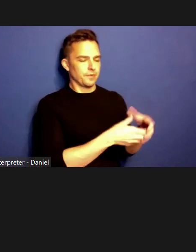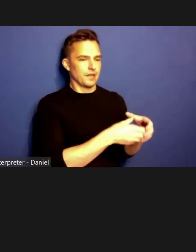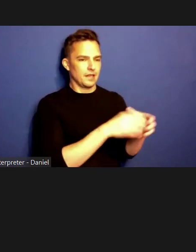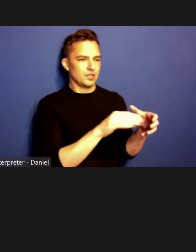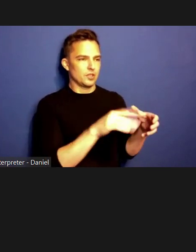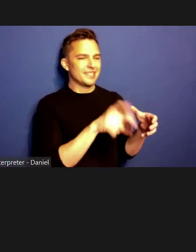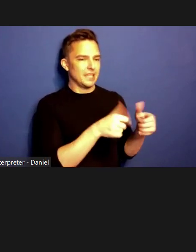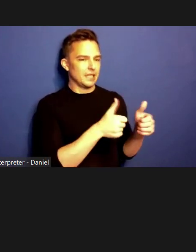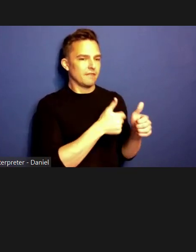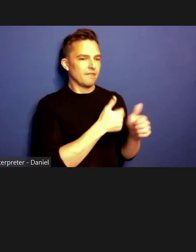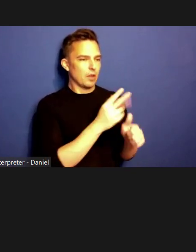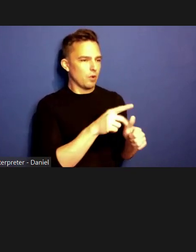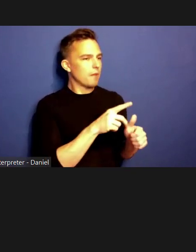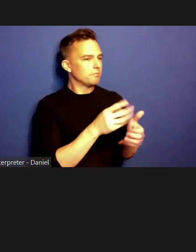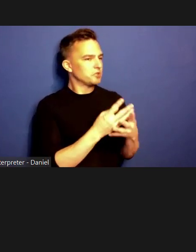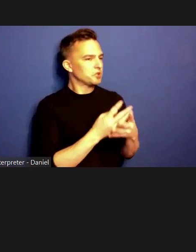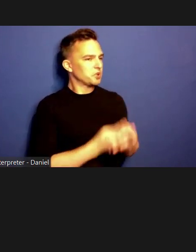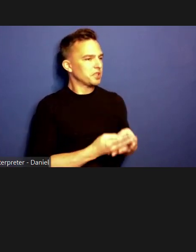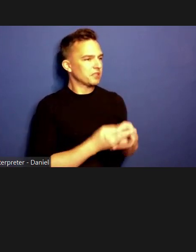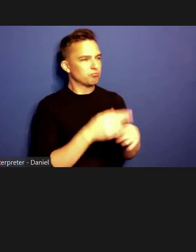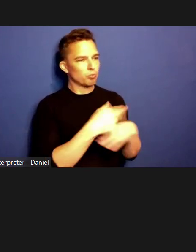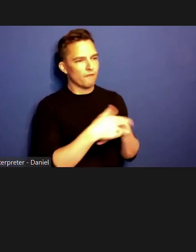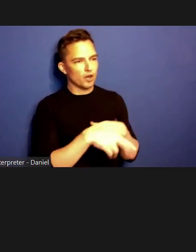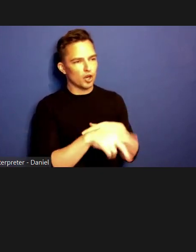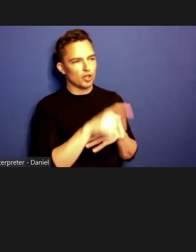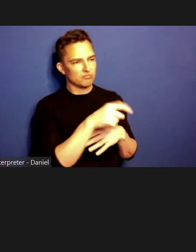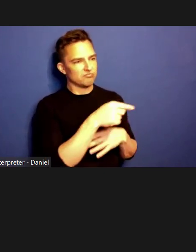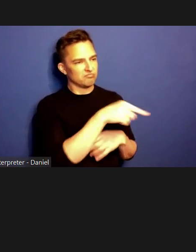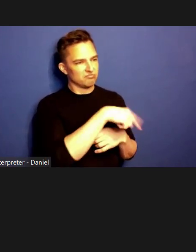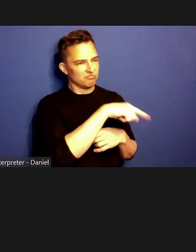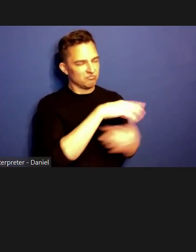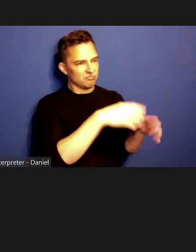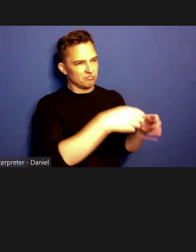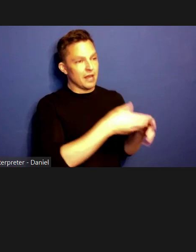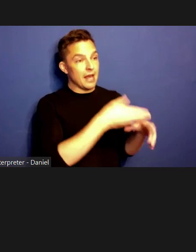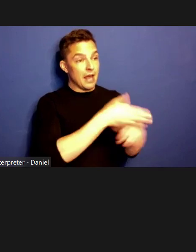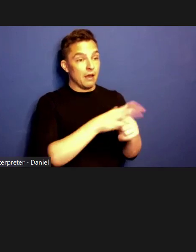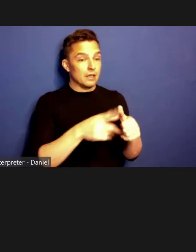screening and referral after the initial screening, we've used this